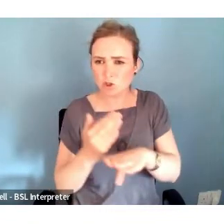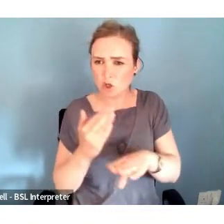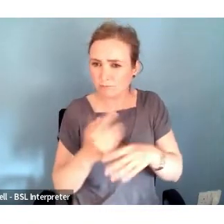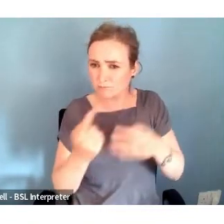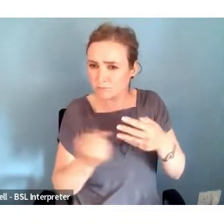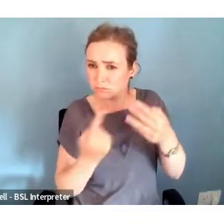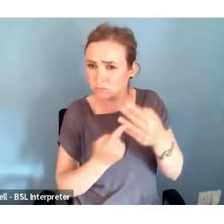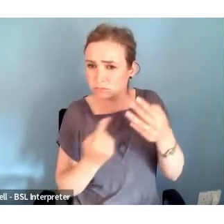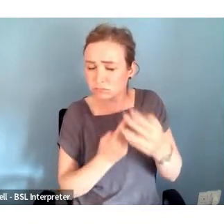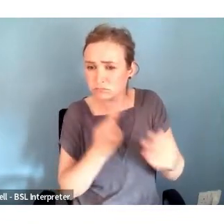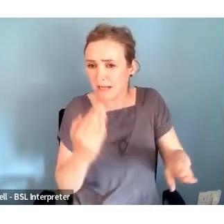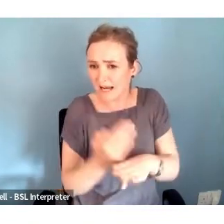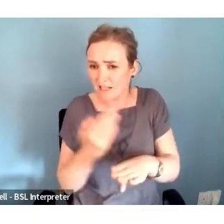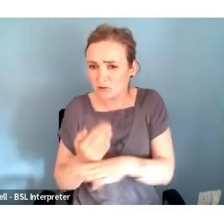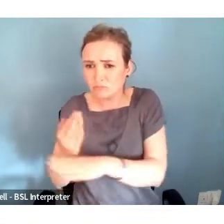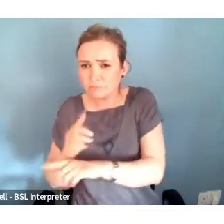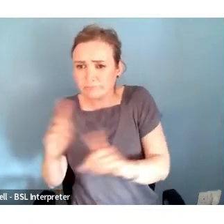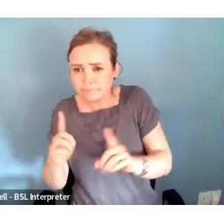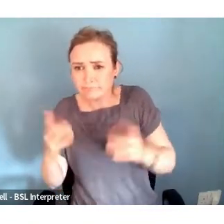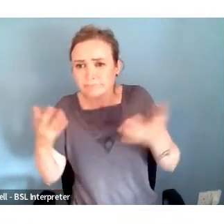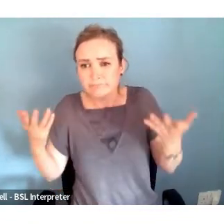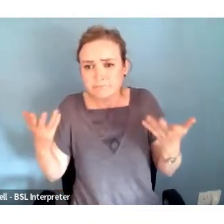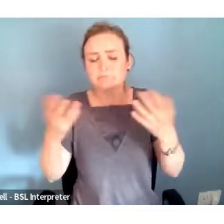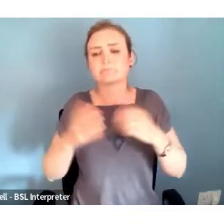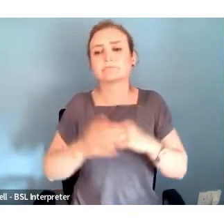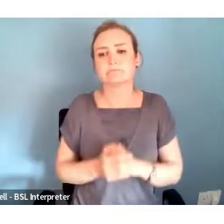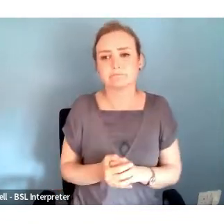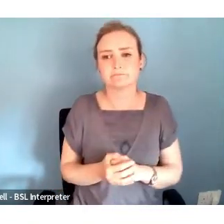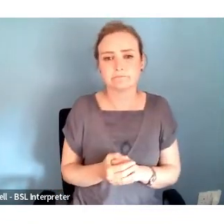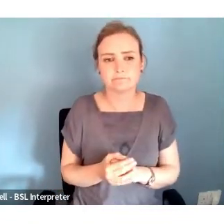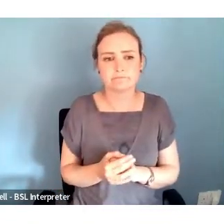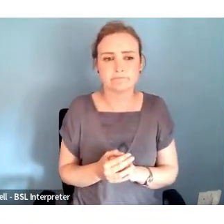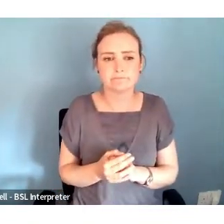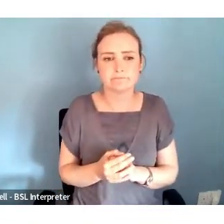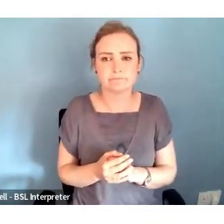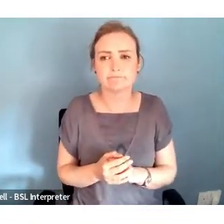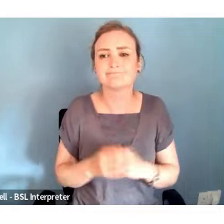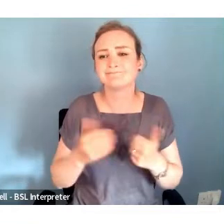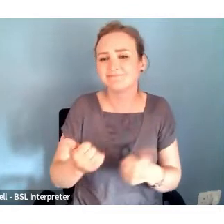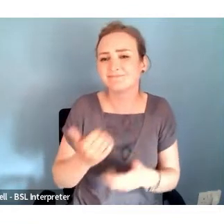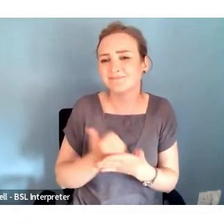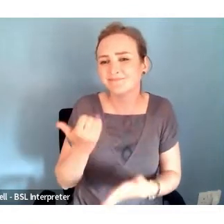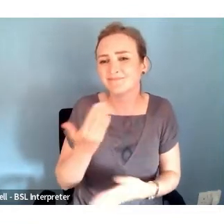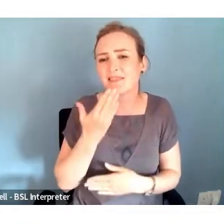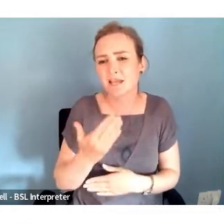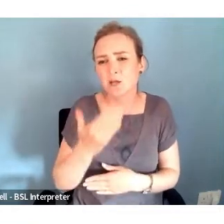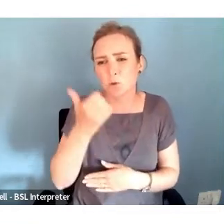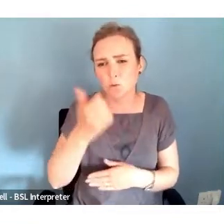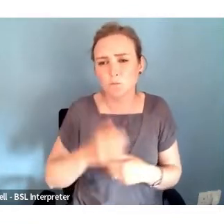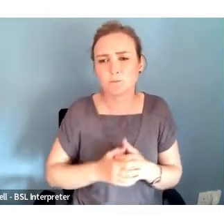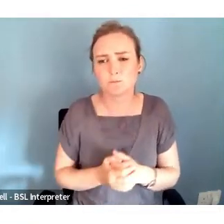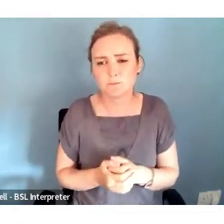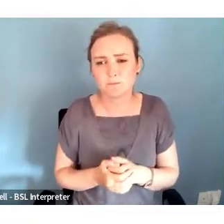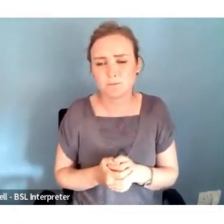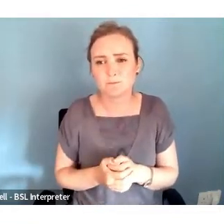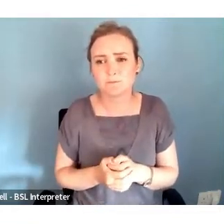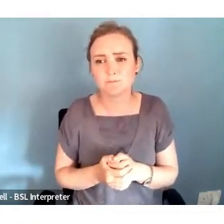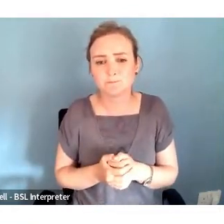skills rather than the sector-based experience. Fantastic, thank you. Anybody who is listening,